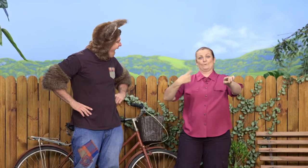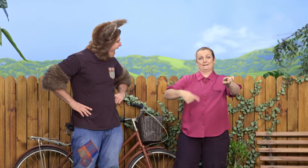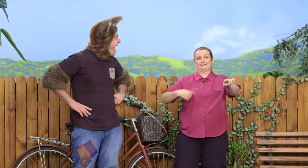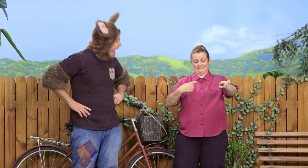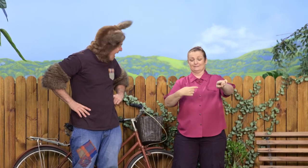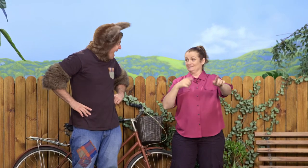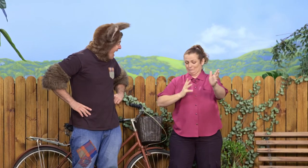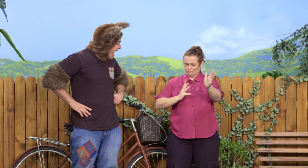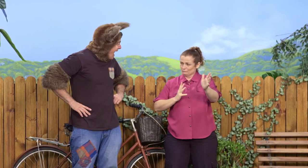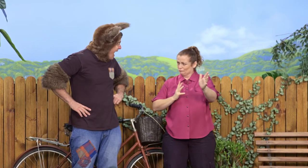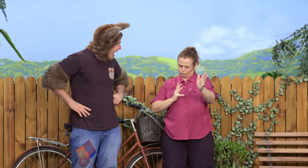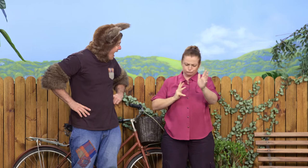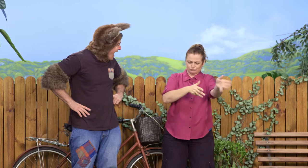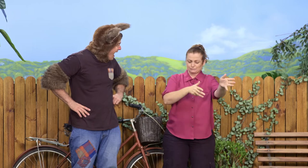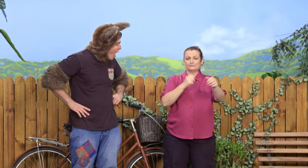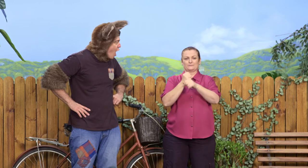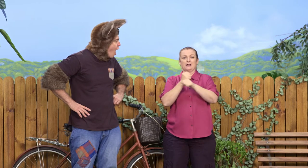and the front wheel is just for steering.